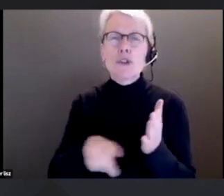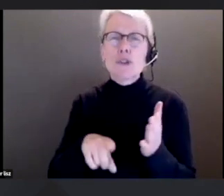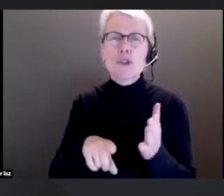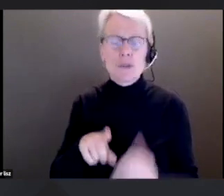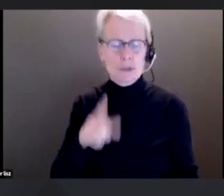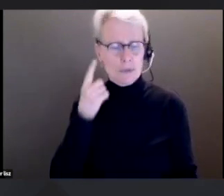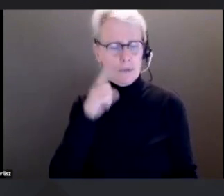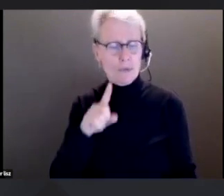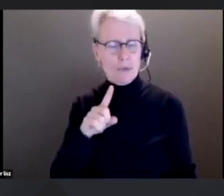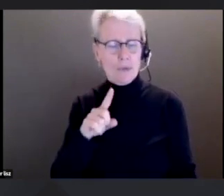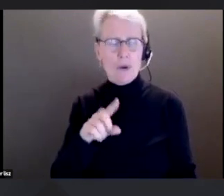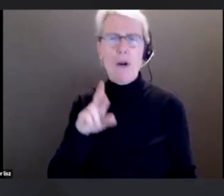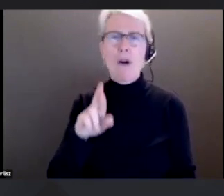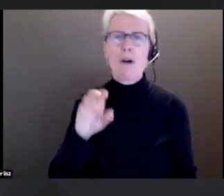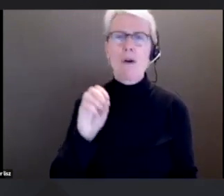I haven't seen anything, I'm not sure. Tonya?